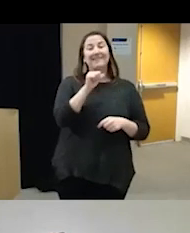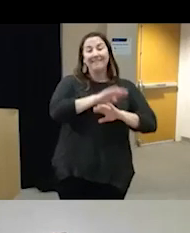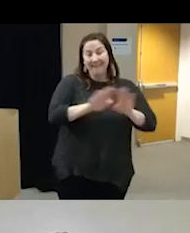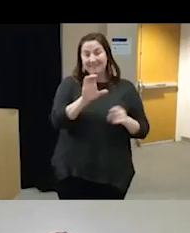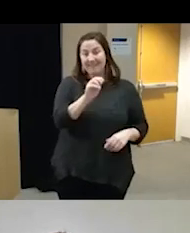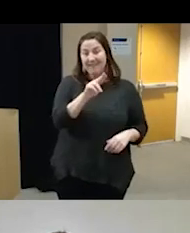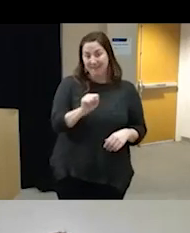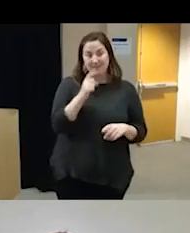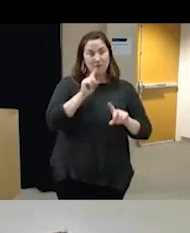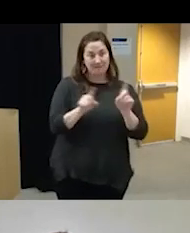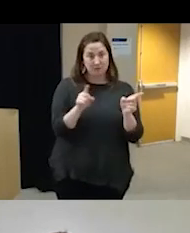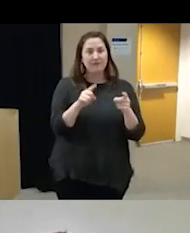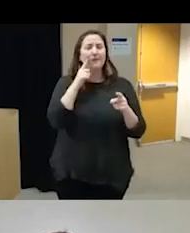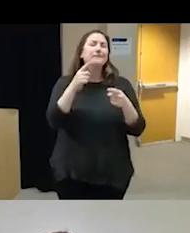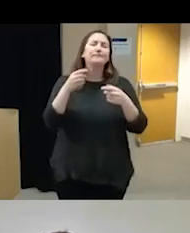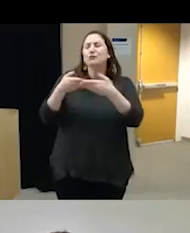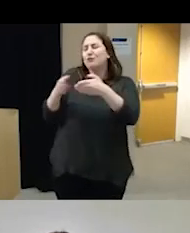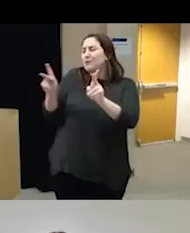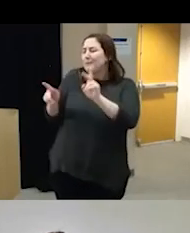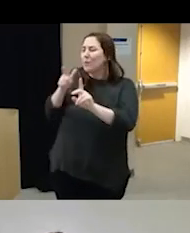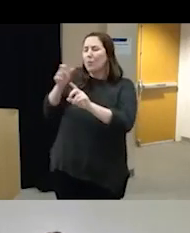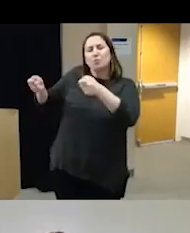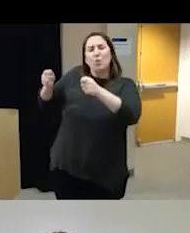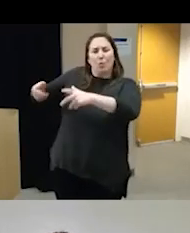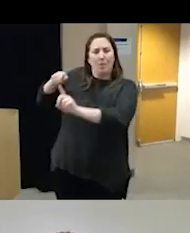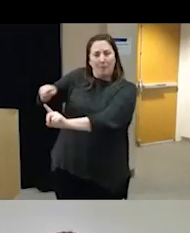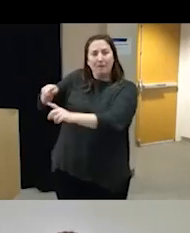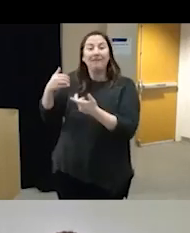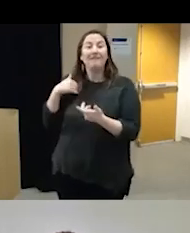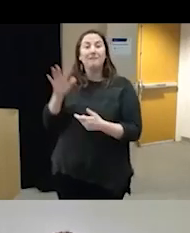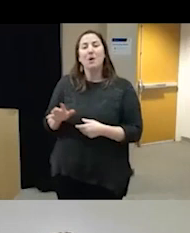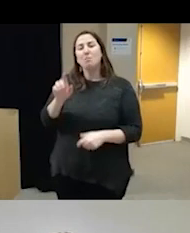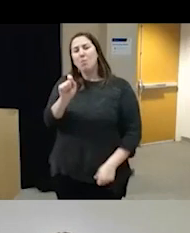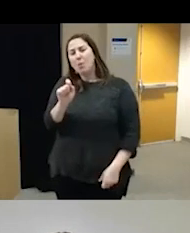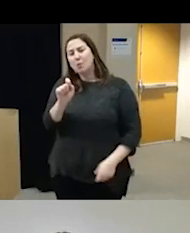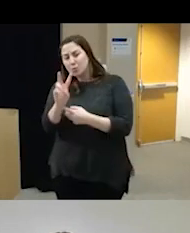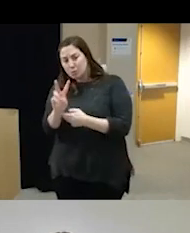general population controls. We have about 0.2 of cardio metabolic